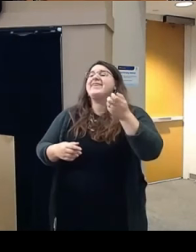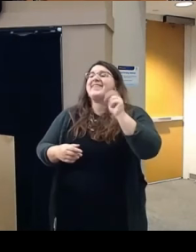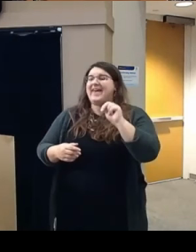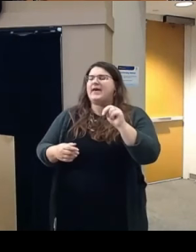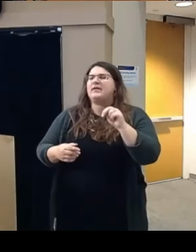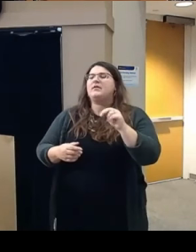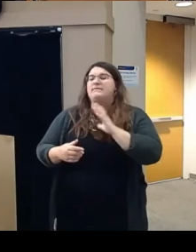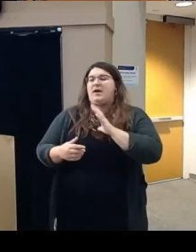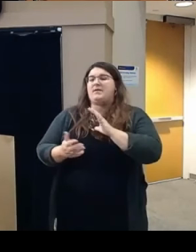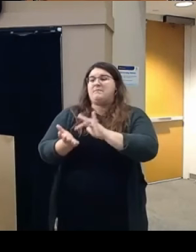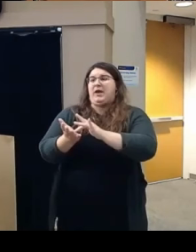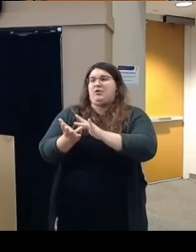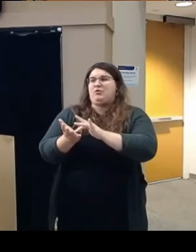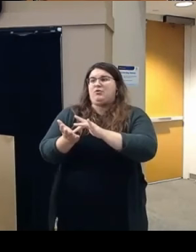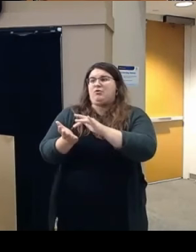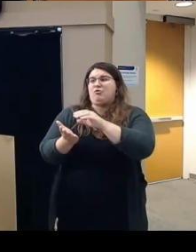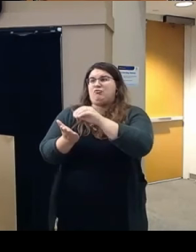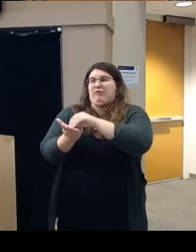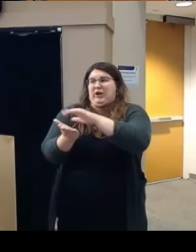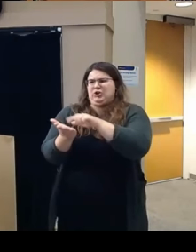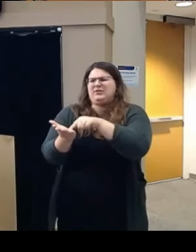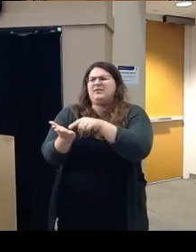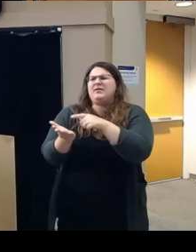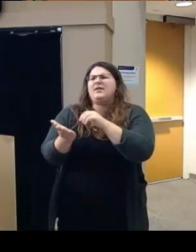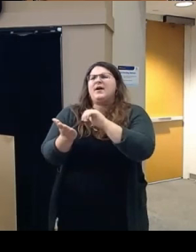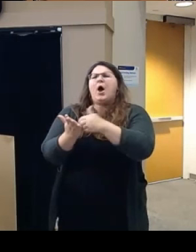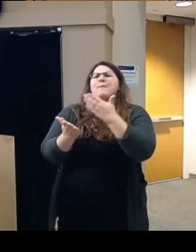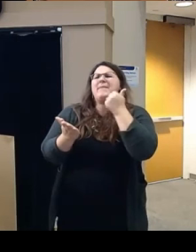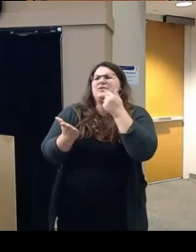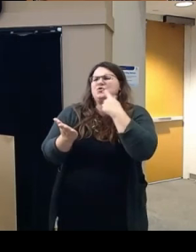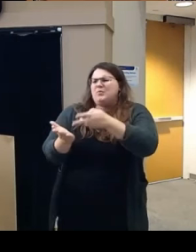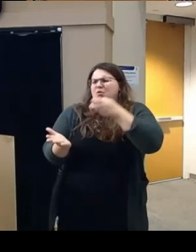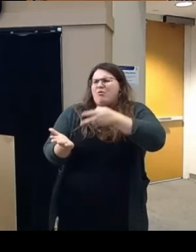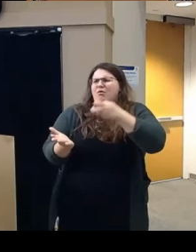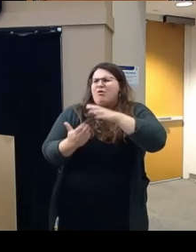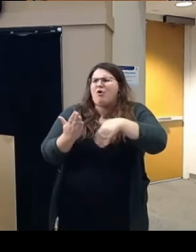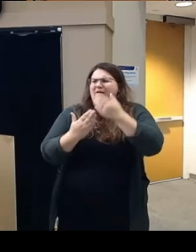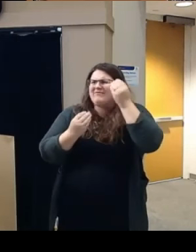uh the medical record better which is an Ever evolving problem um and then the second piece